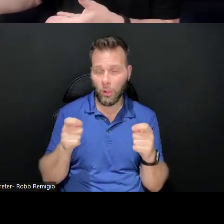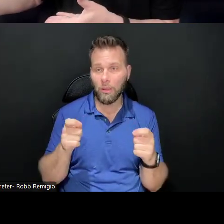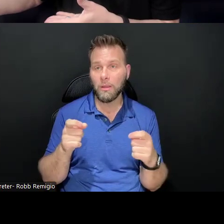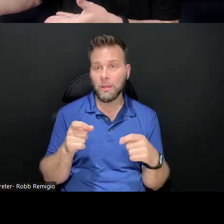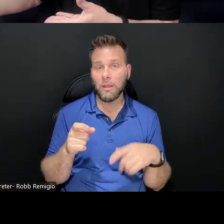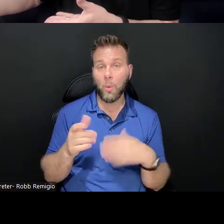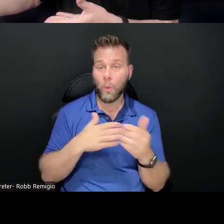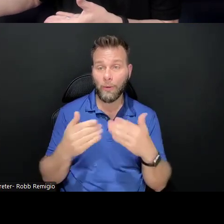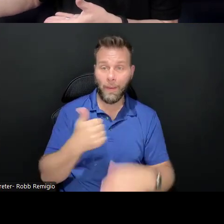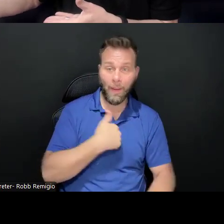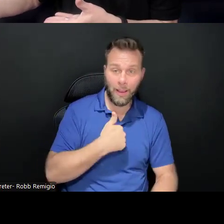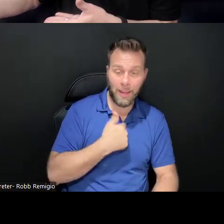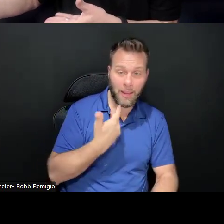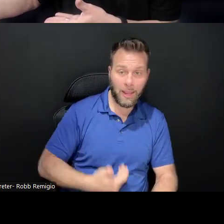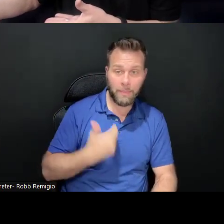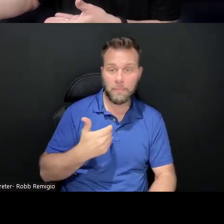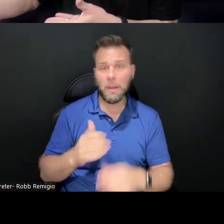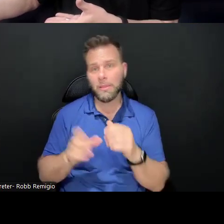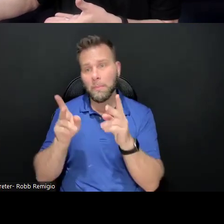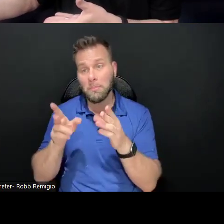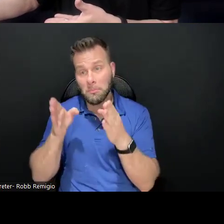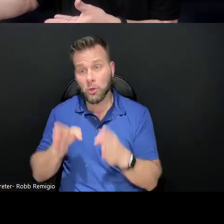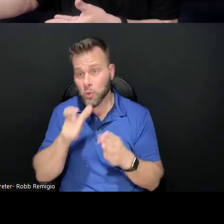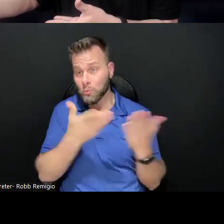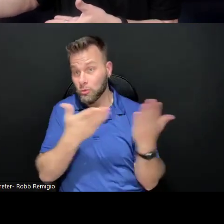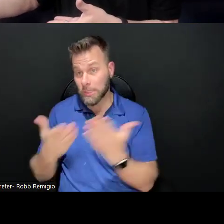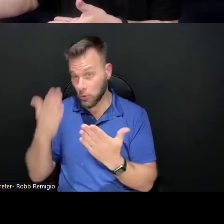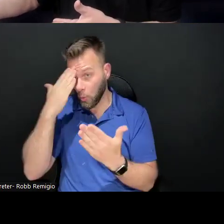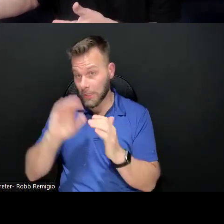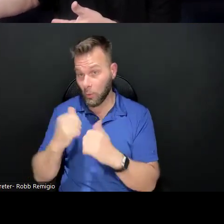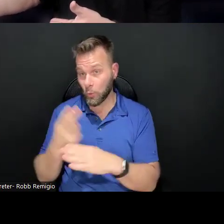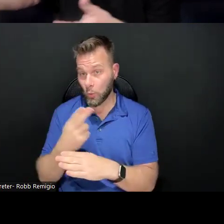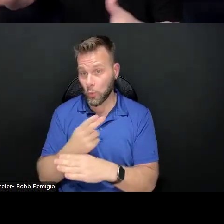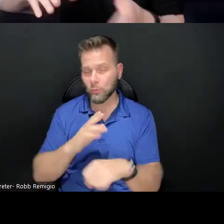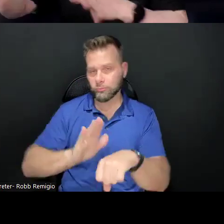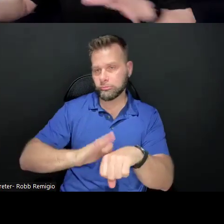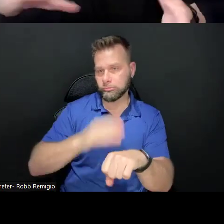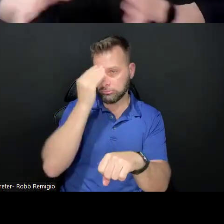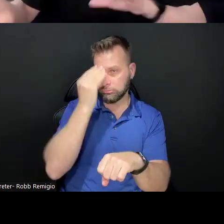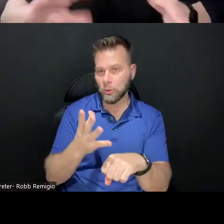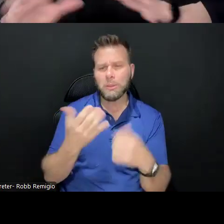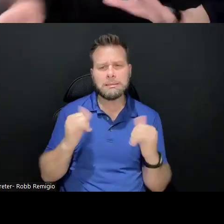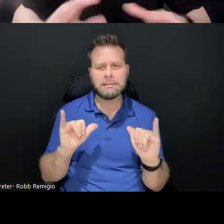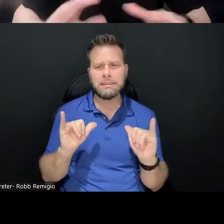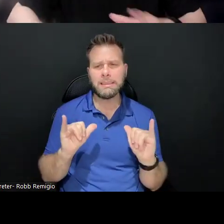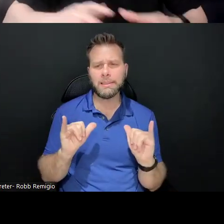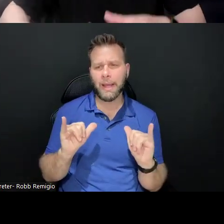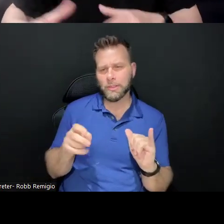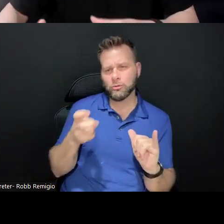systems I am reliant whether the person knows what they're bringing with them and knows how That is something I would caution you about.